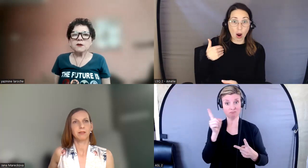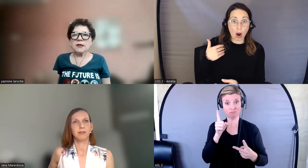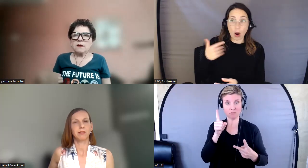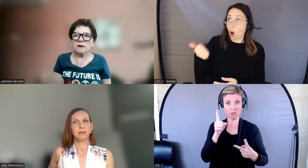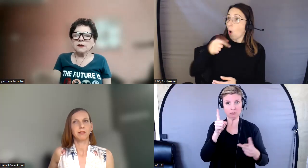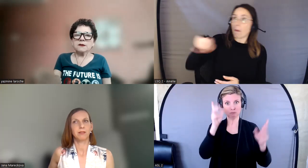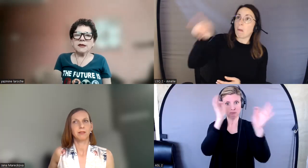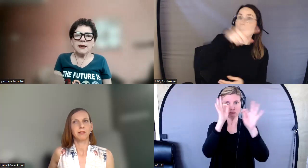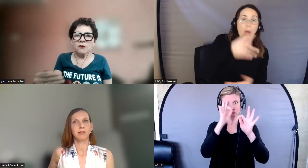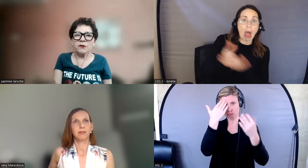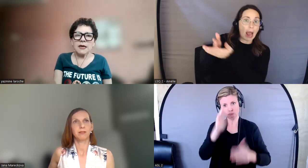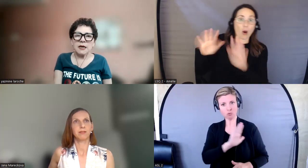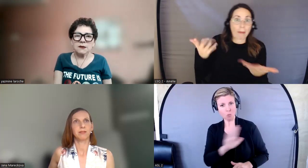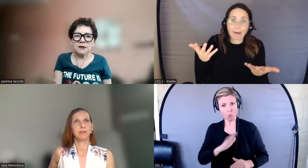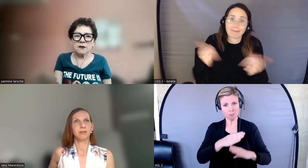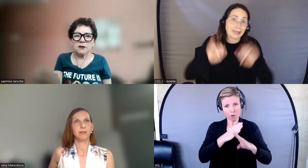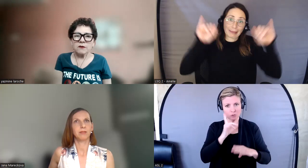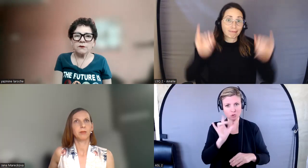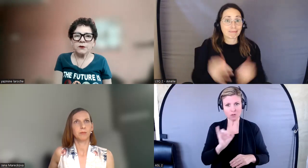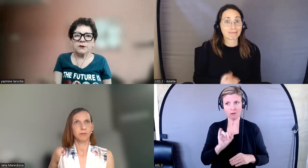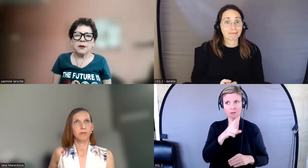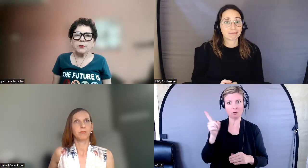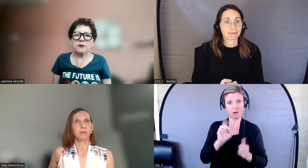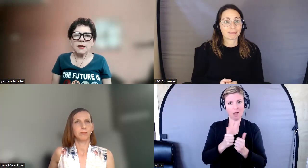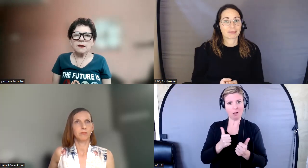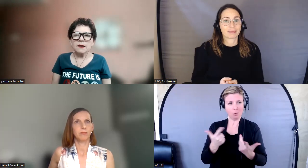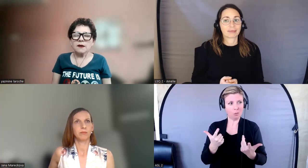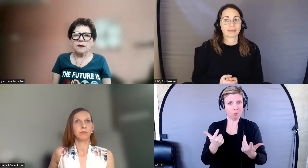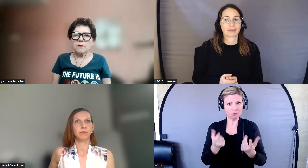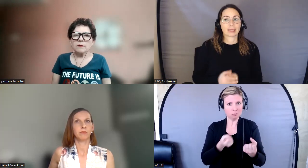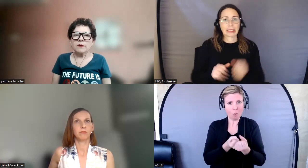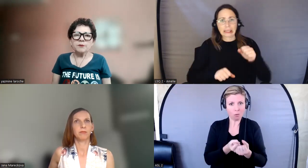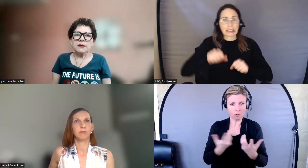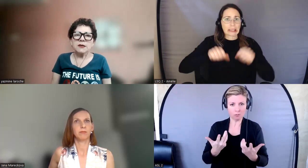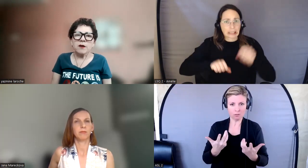it's like it's getting over that hesitation of that first step of saying but these are